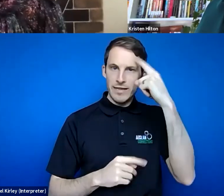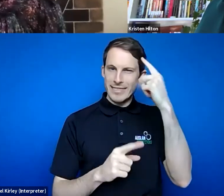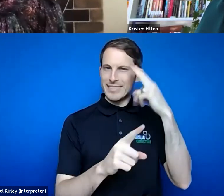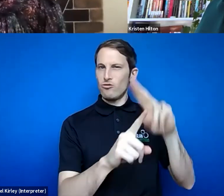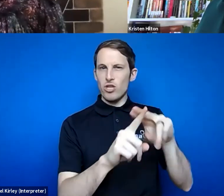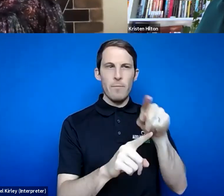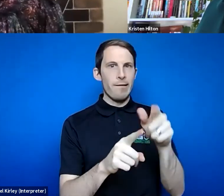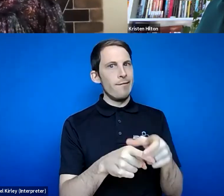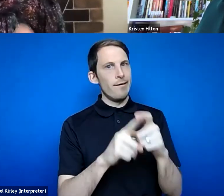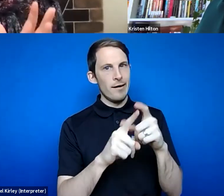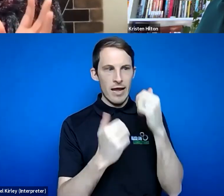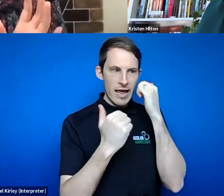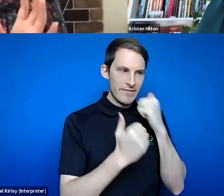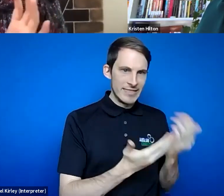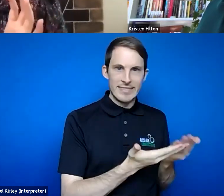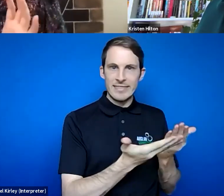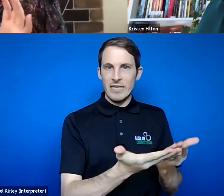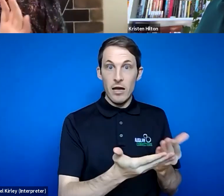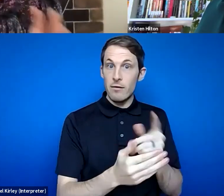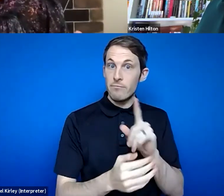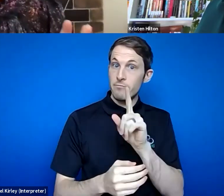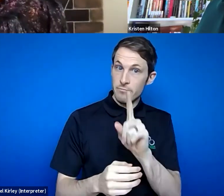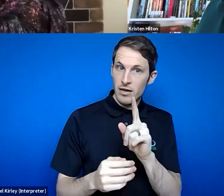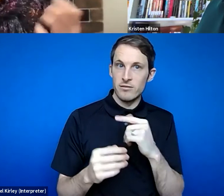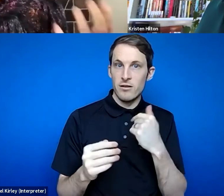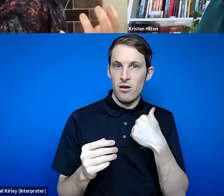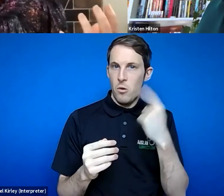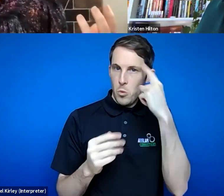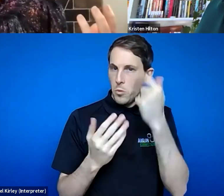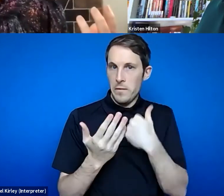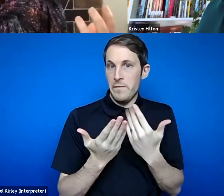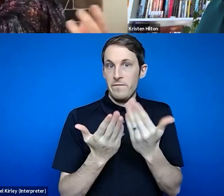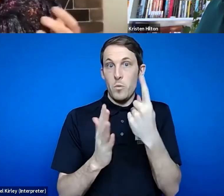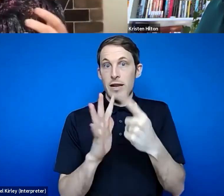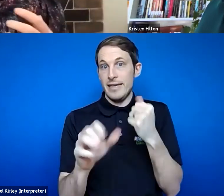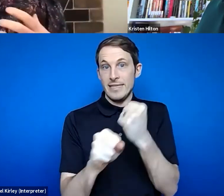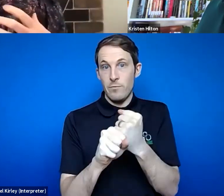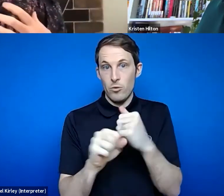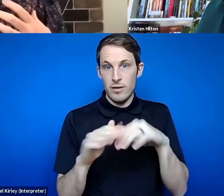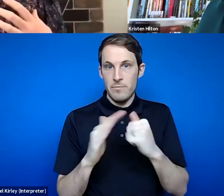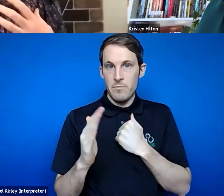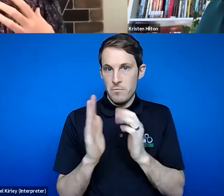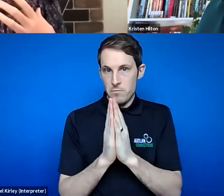thing to get evidence in but just to take one example we refer to in the book, there